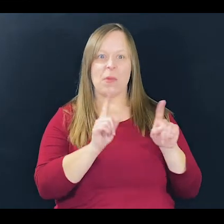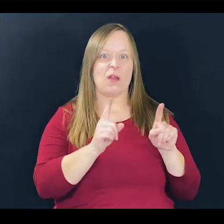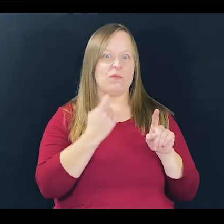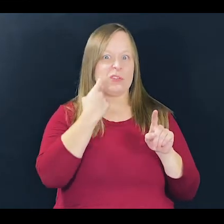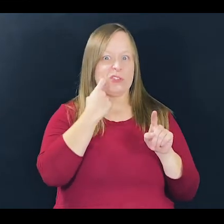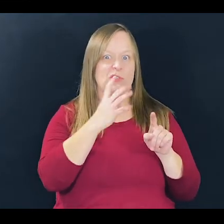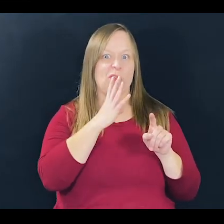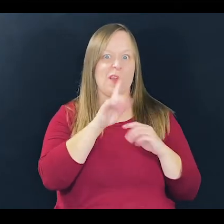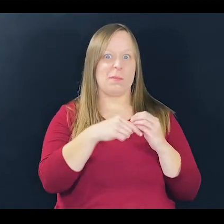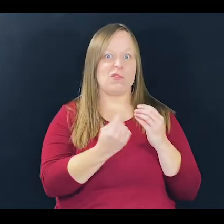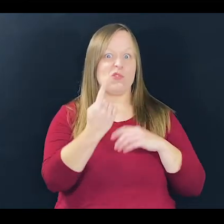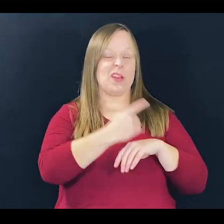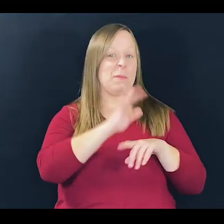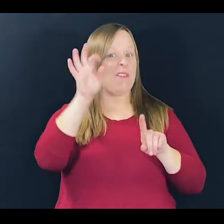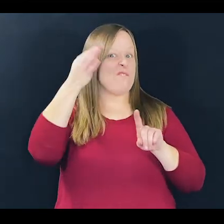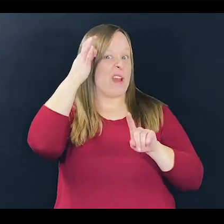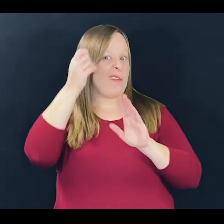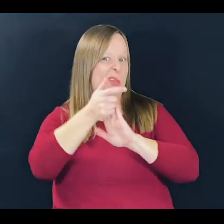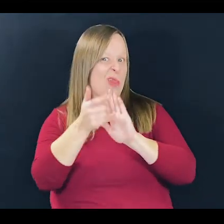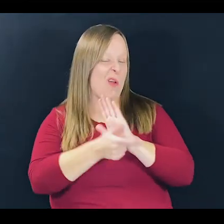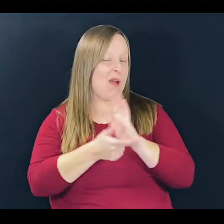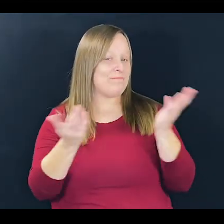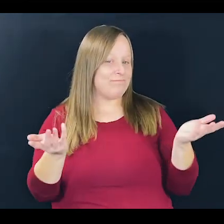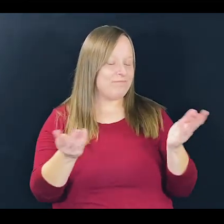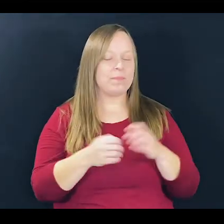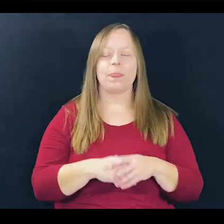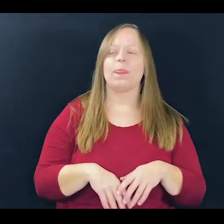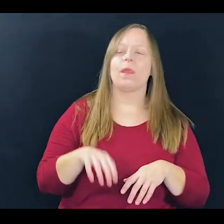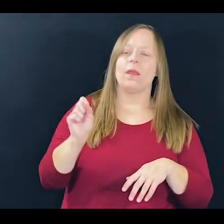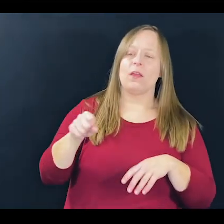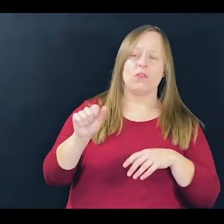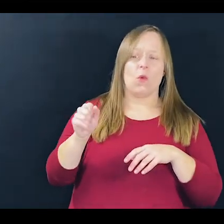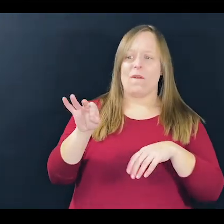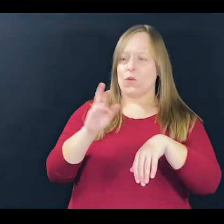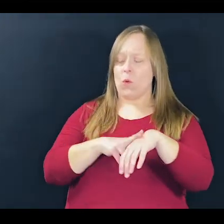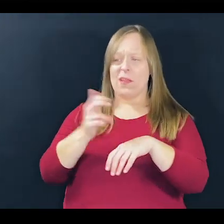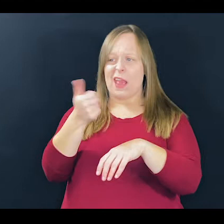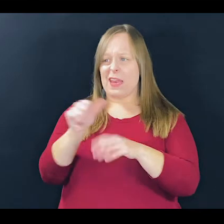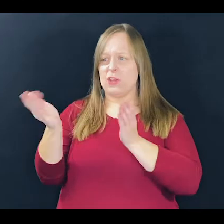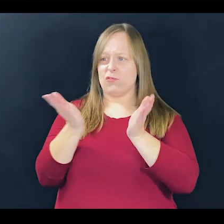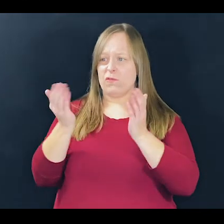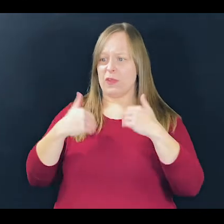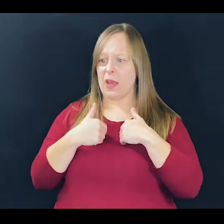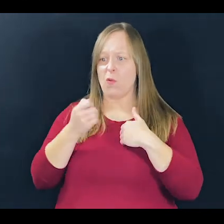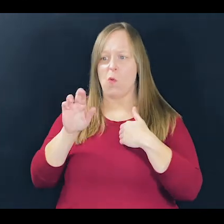talking today about federal law. K:And so, of course with any service animal or